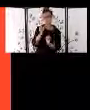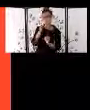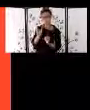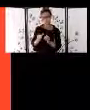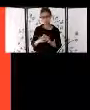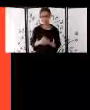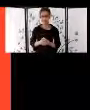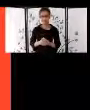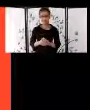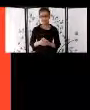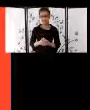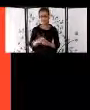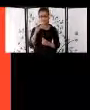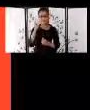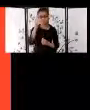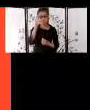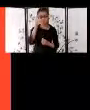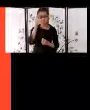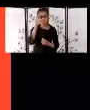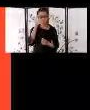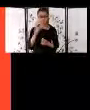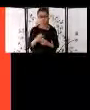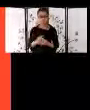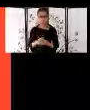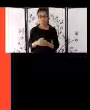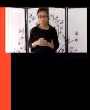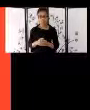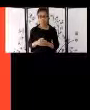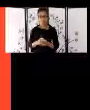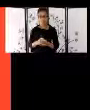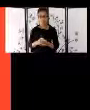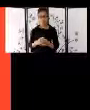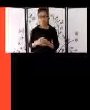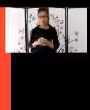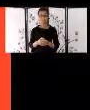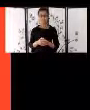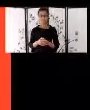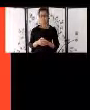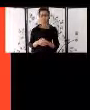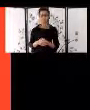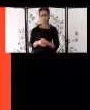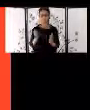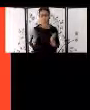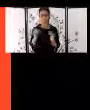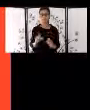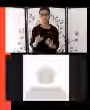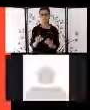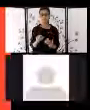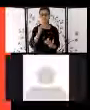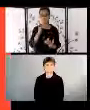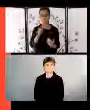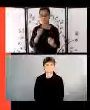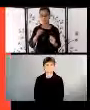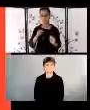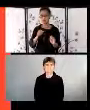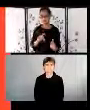Alight so since it’s a shorter list, I’ll take a moment to go over some of the ineligible